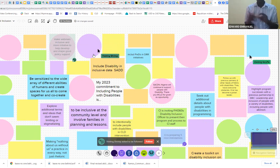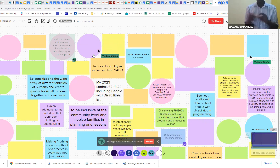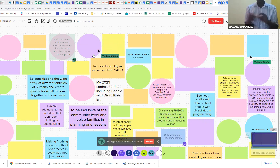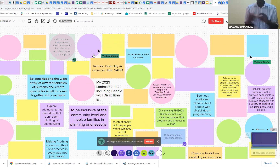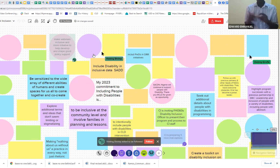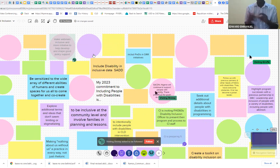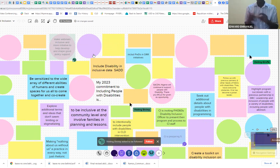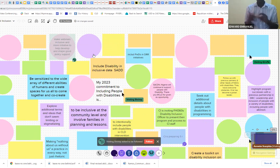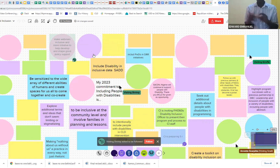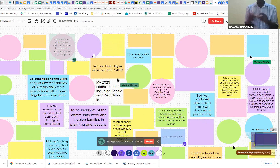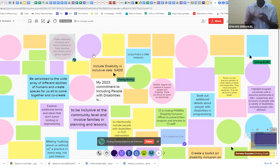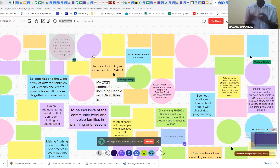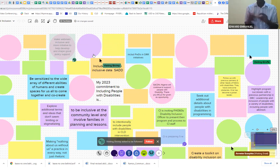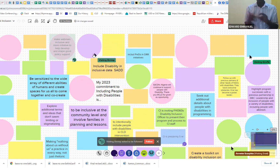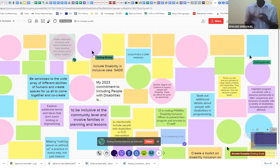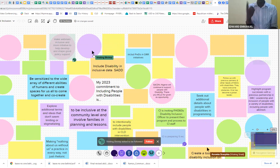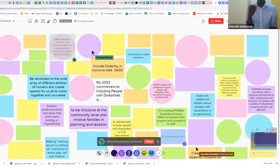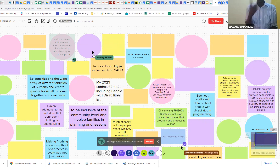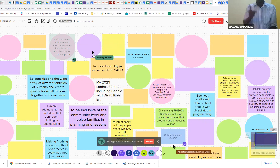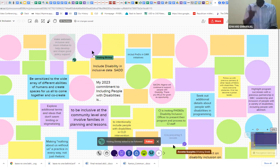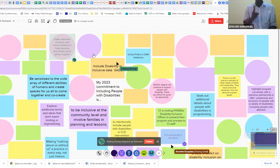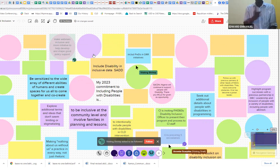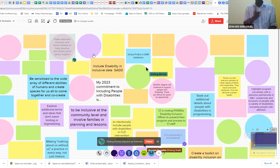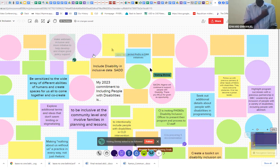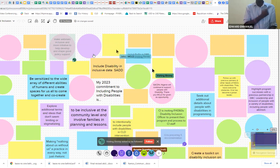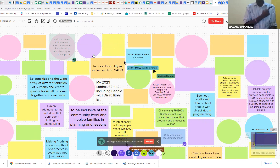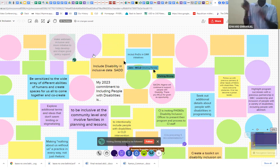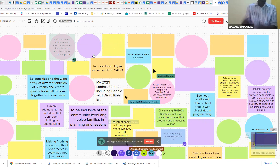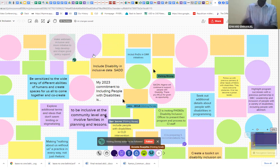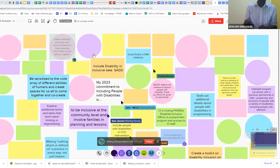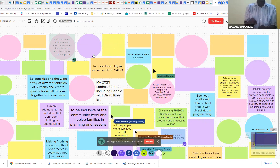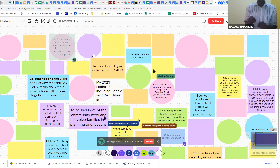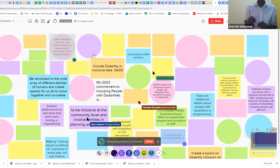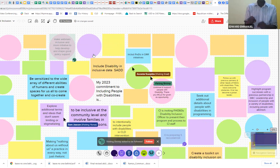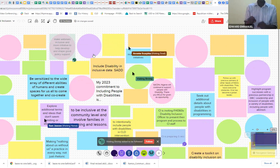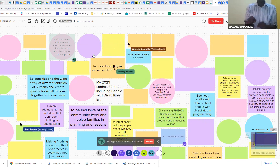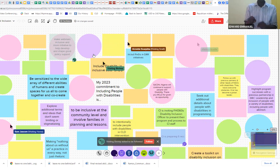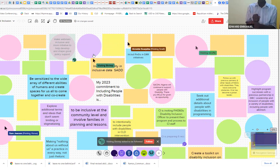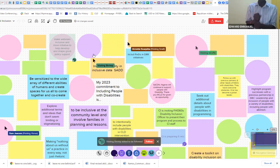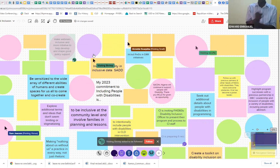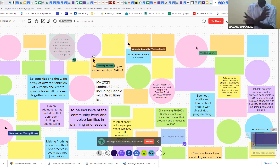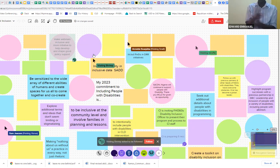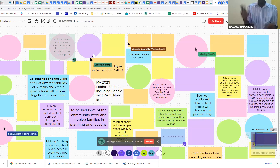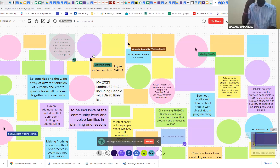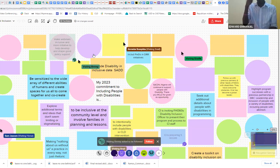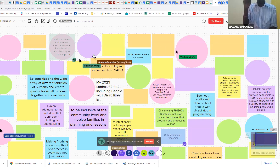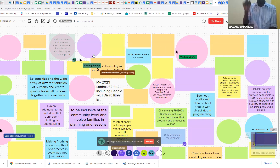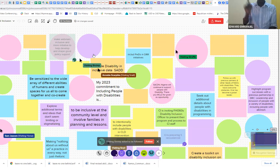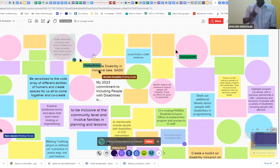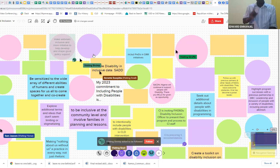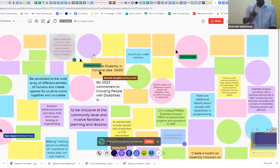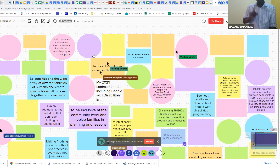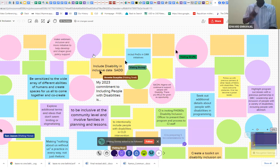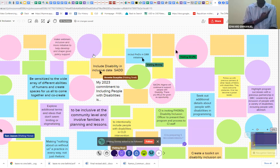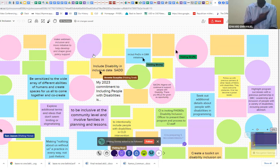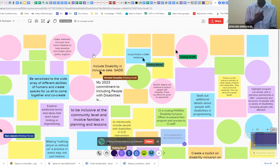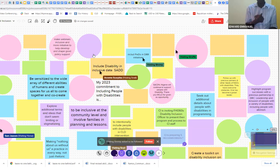Because at the end of the day inclusion is most important, and we have to include people with disabilities or different abilities.